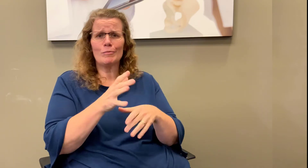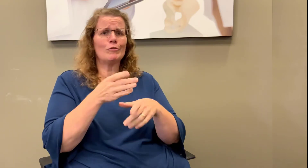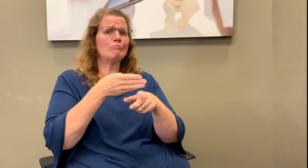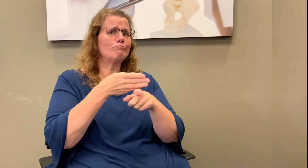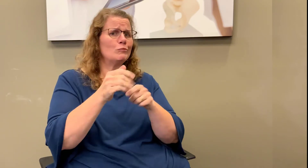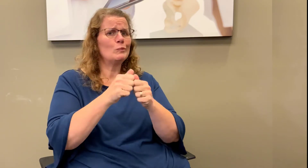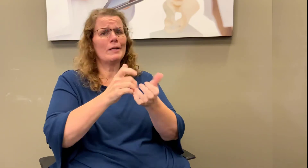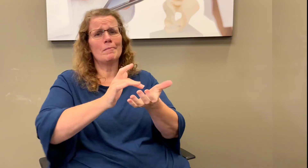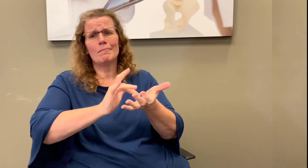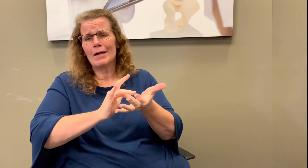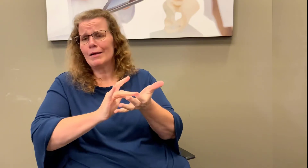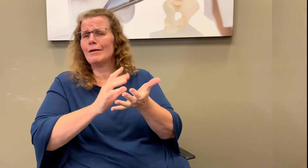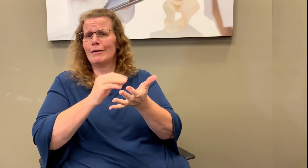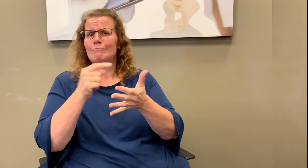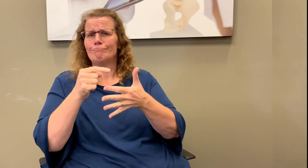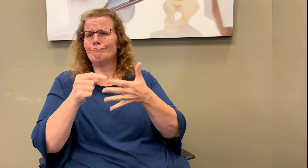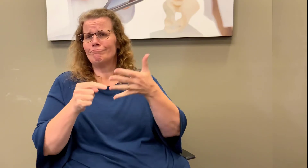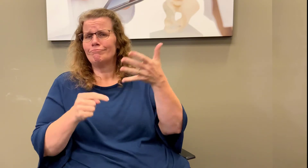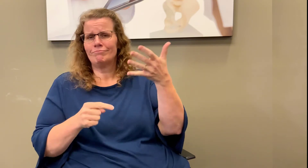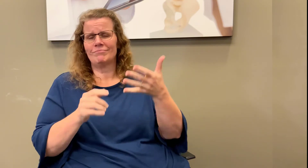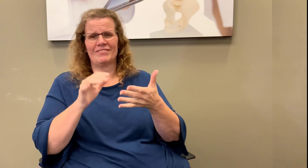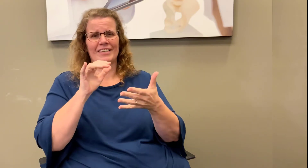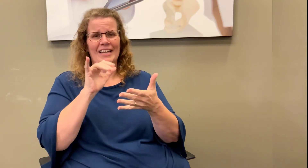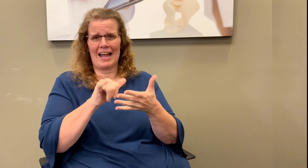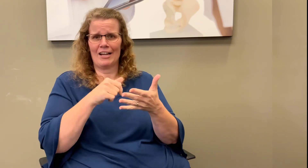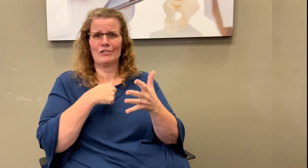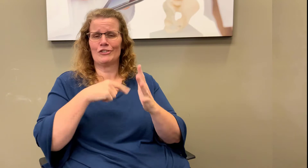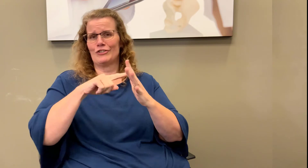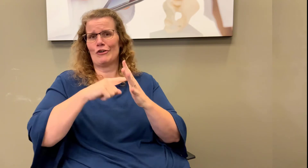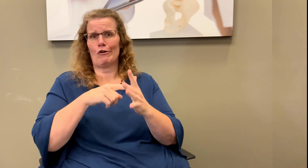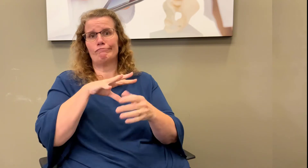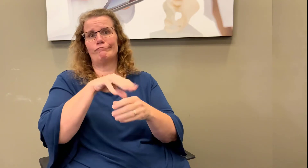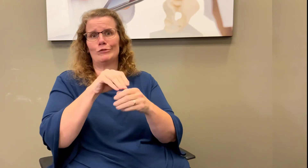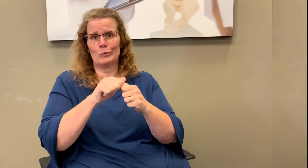medical interpreting in a variety of settings for many years. It was because